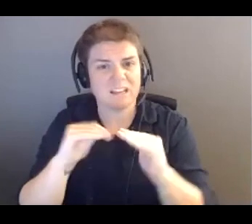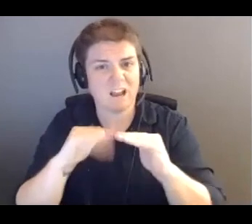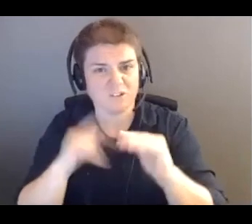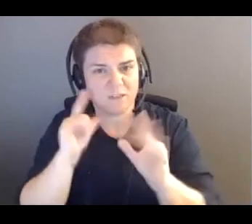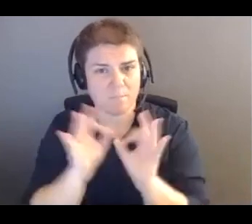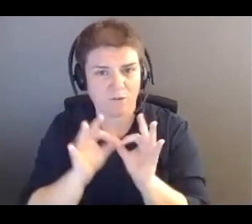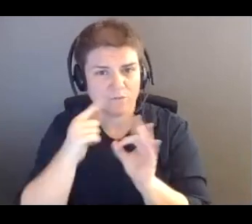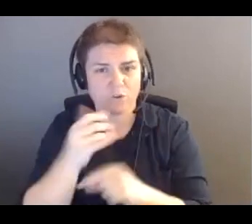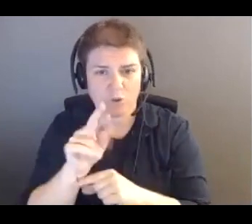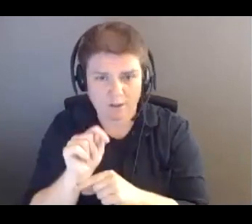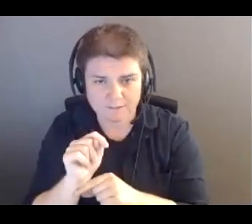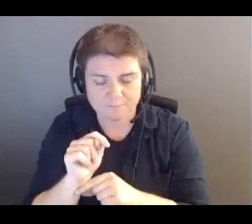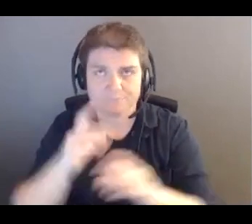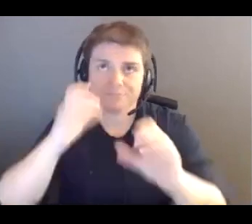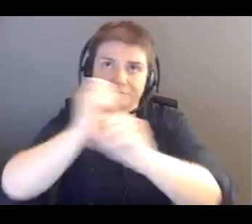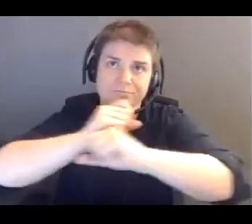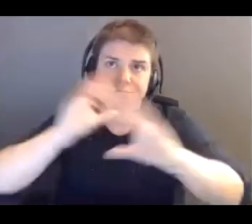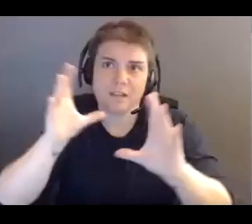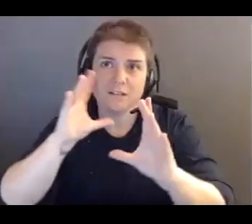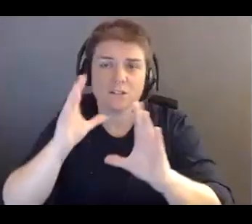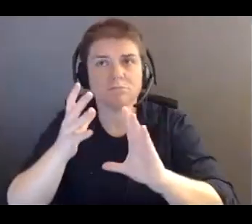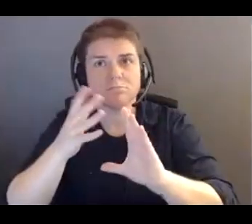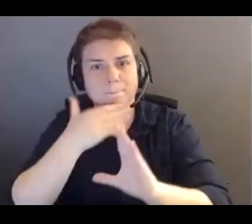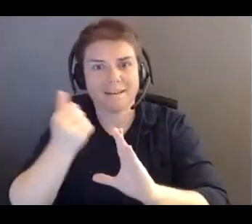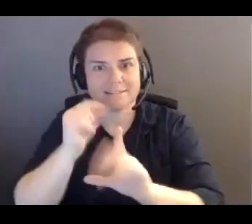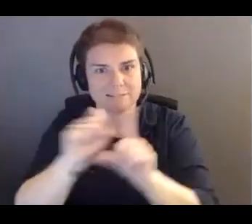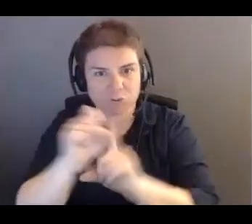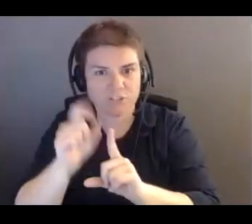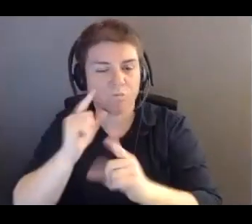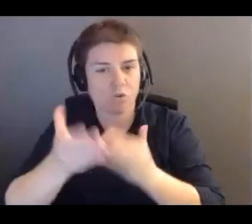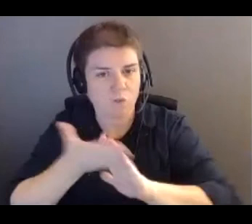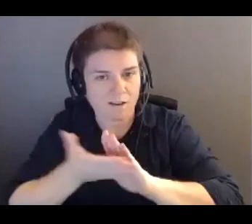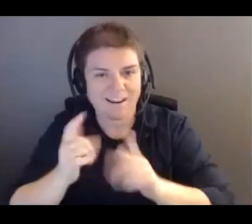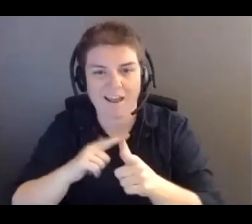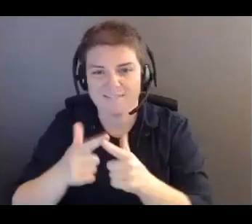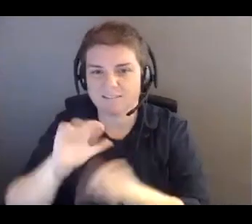the project would run ideally, and then build your budget from that. If your project expenses